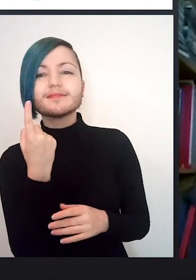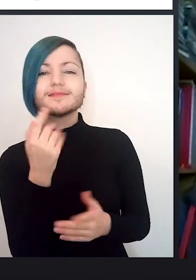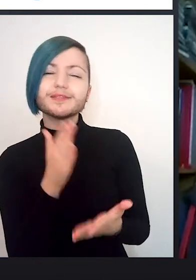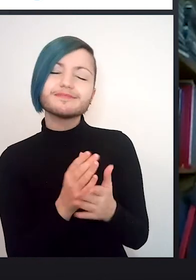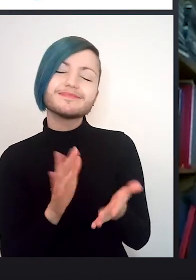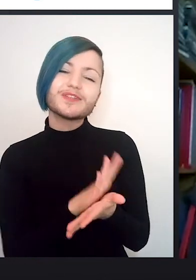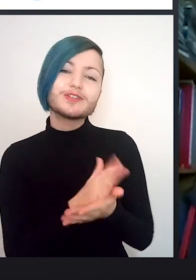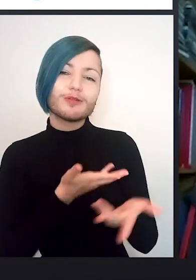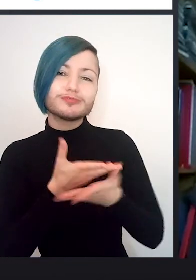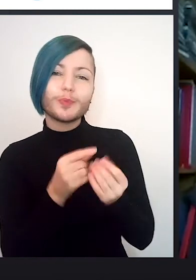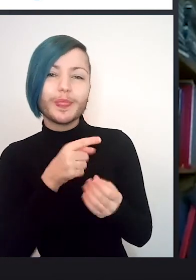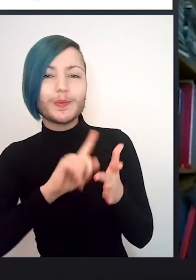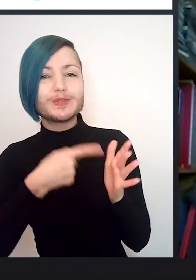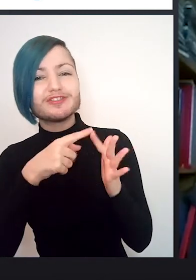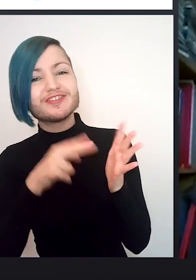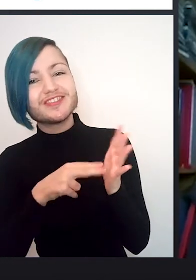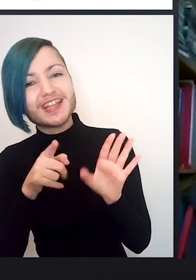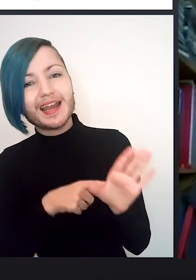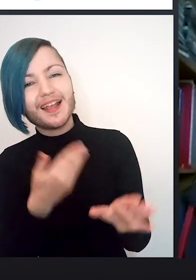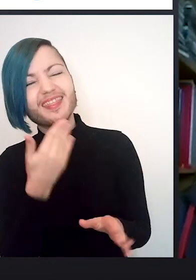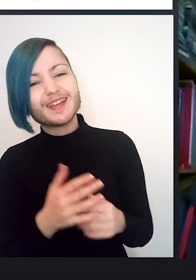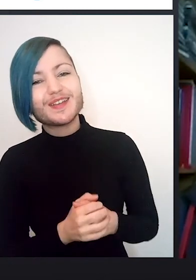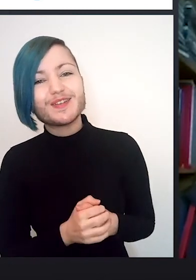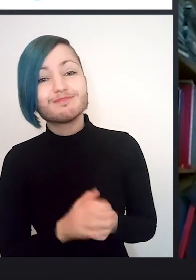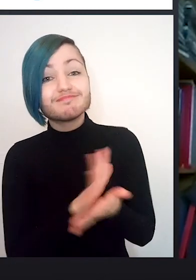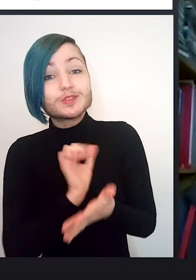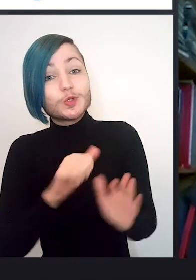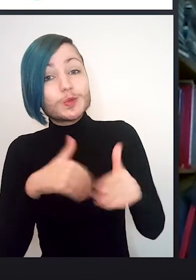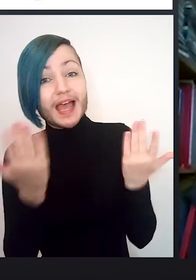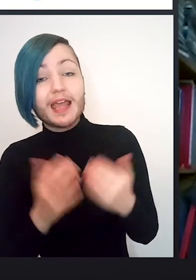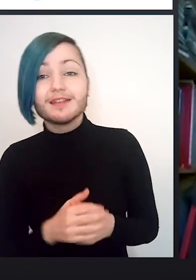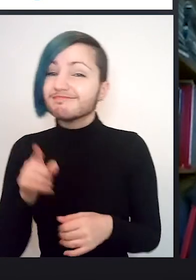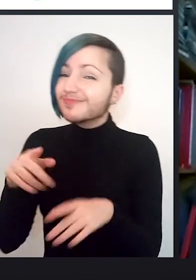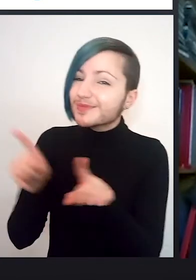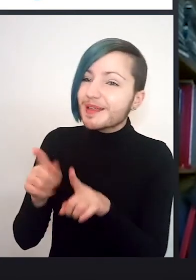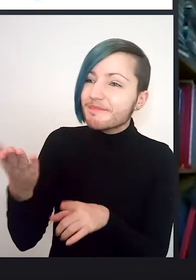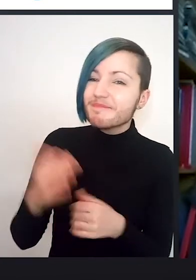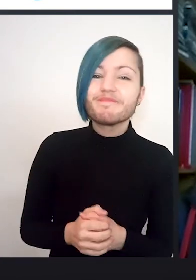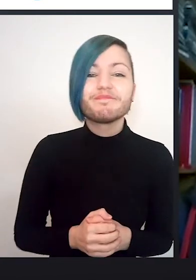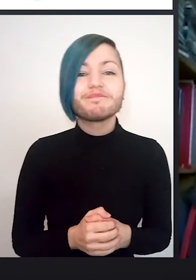pleasure to talk to you, Jenny. Thank you so much. Enjoy the rest of your day! Thank you and you too!